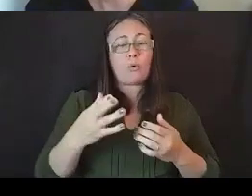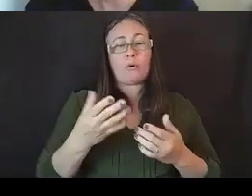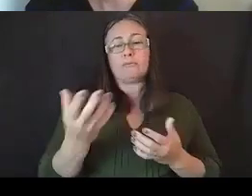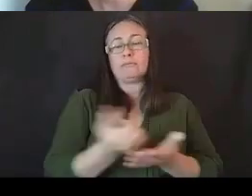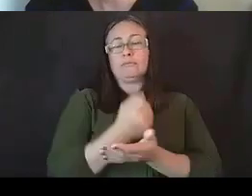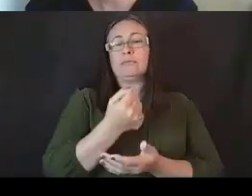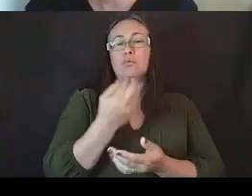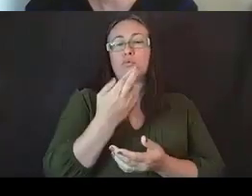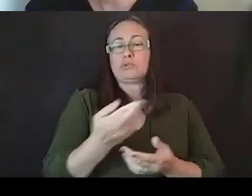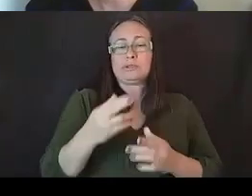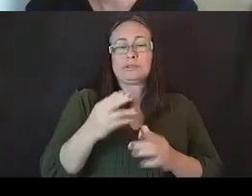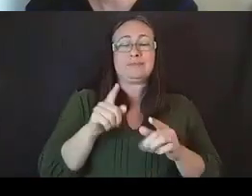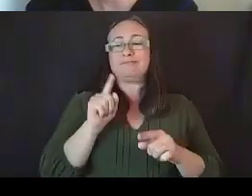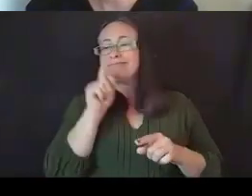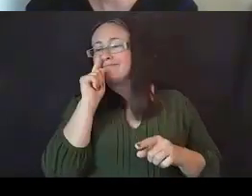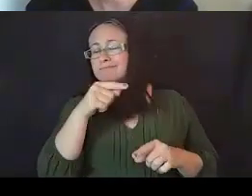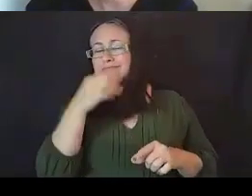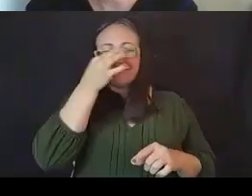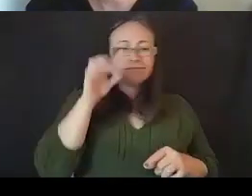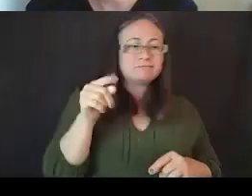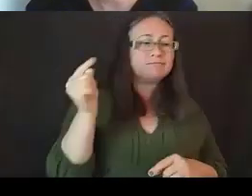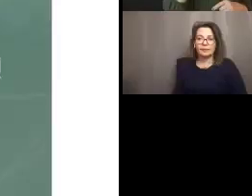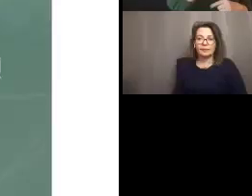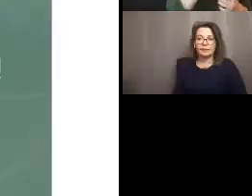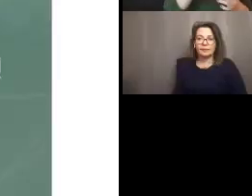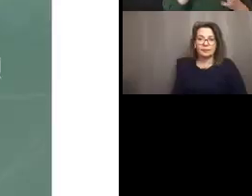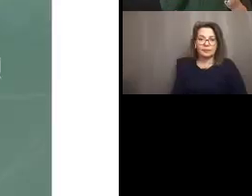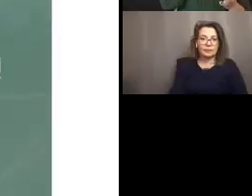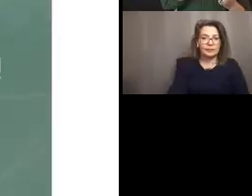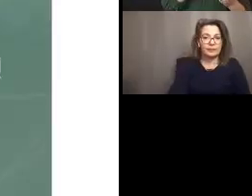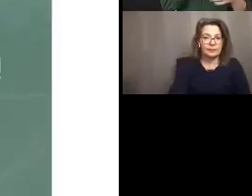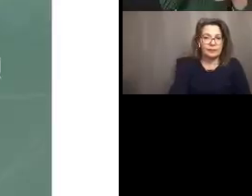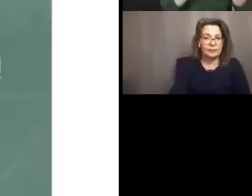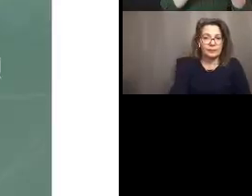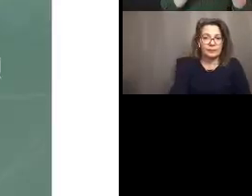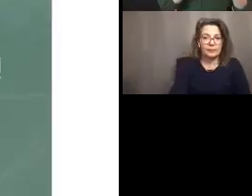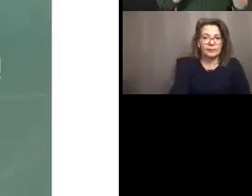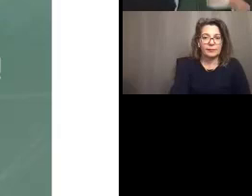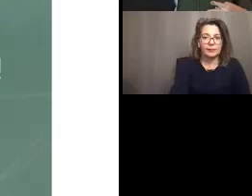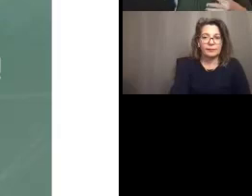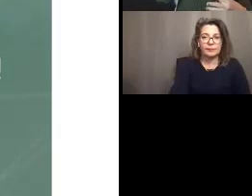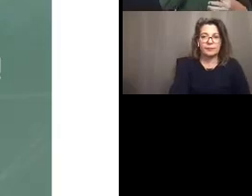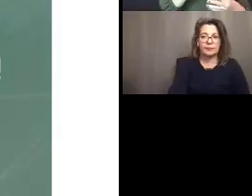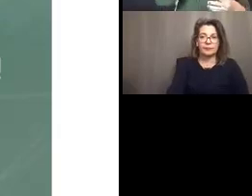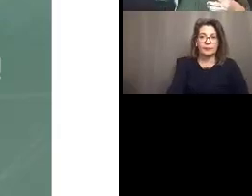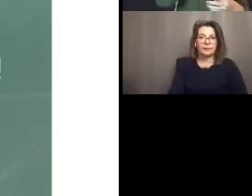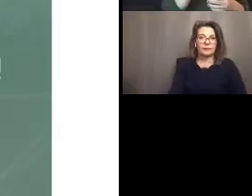Just click on an organization's name to view their NIH awards, or see the list of PIs leading those projects.